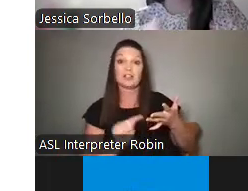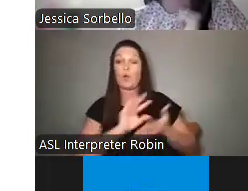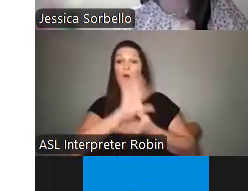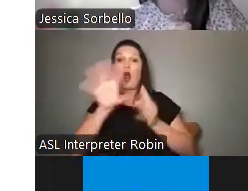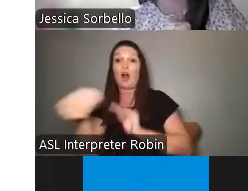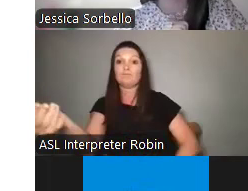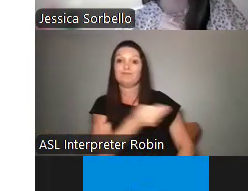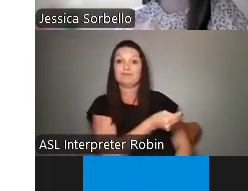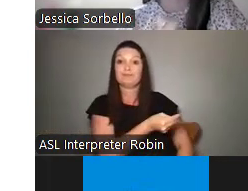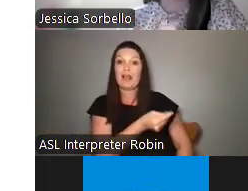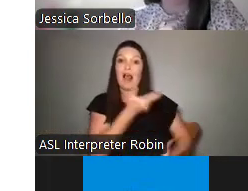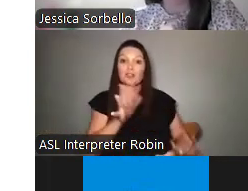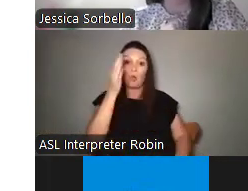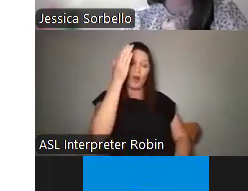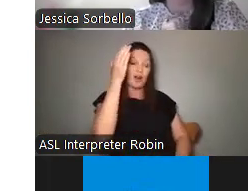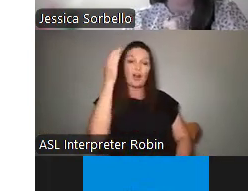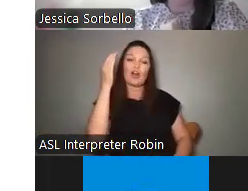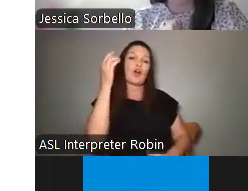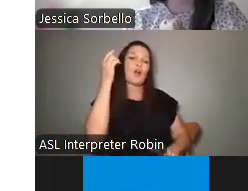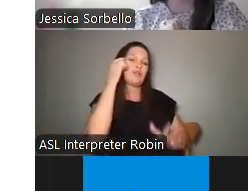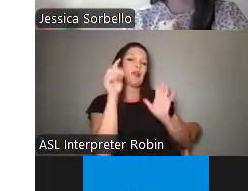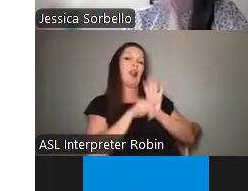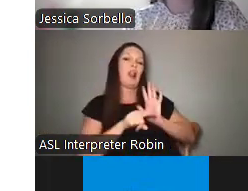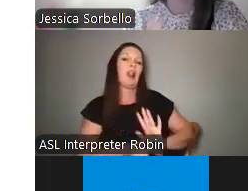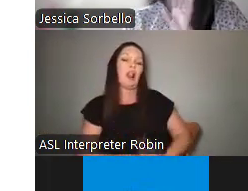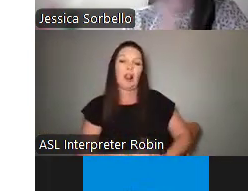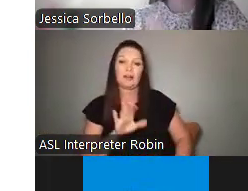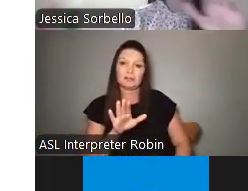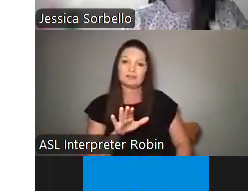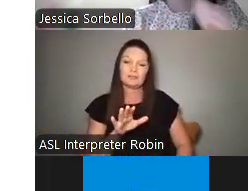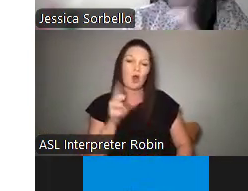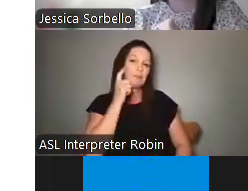negative of me. Instead just pass it on. Susanne go ahead. »SPEAKER: I was going to say,